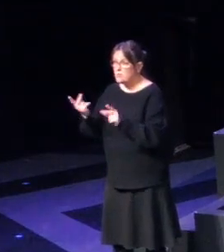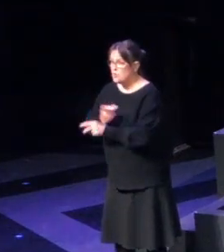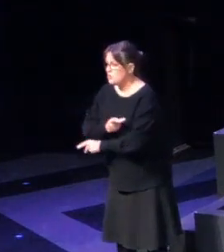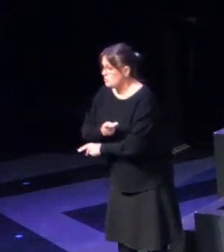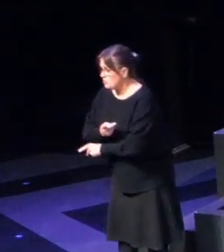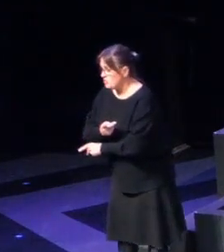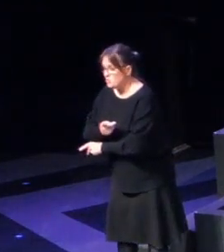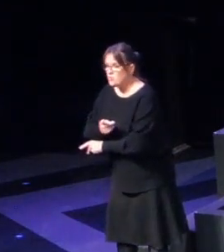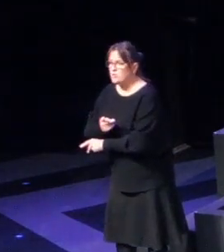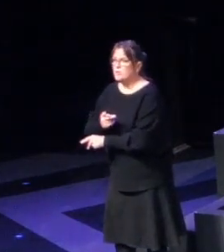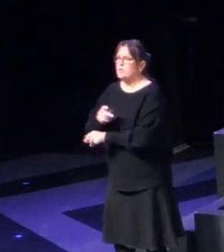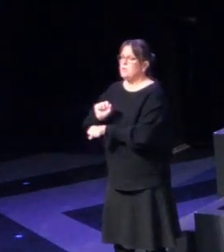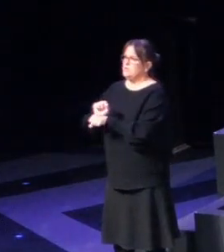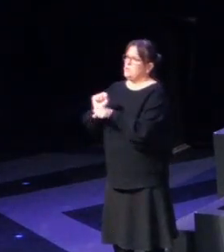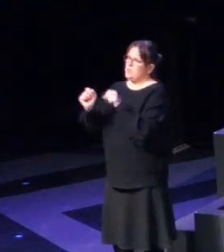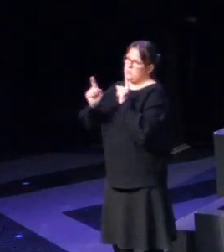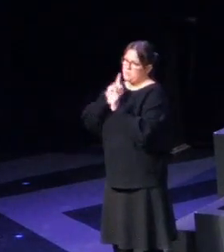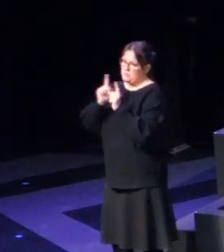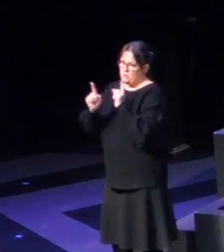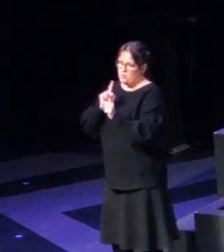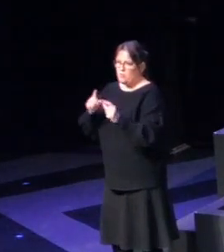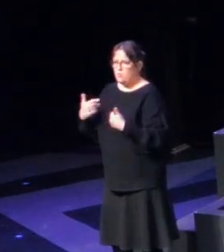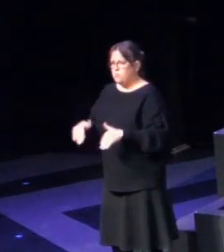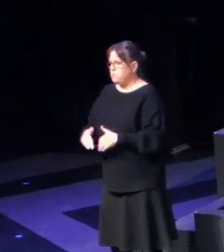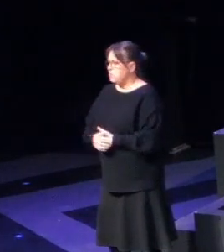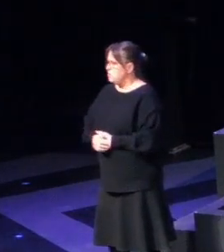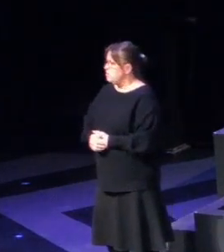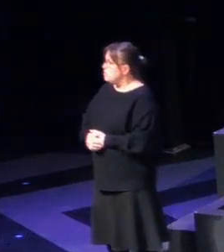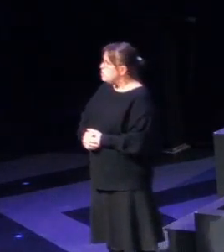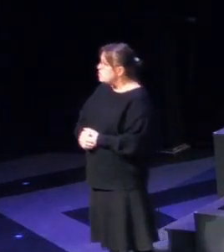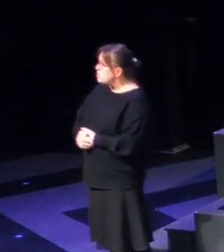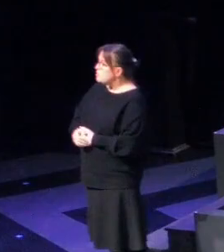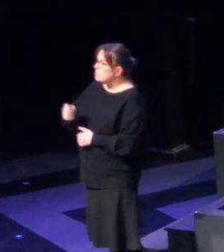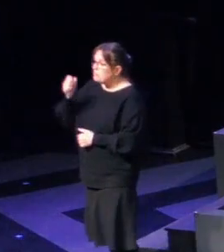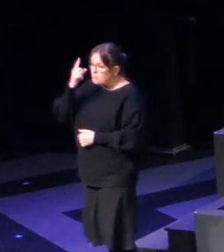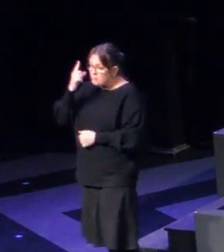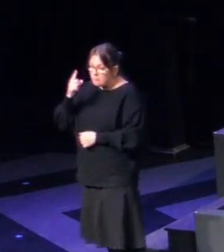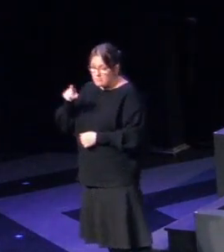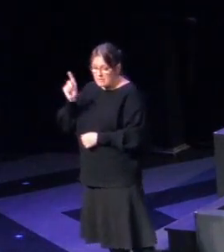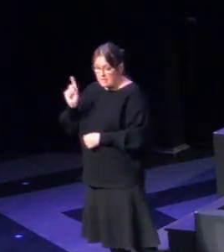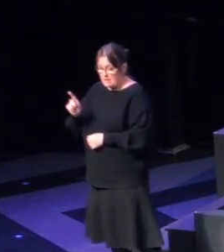job interviews when it comes down to the final two candidates.